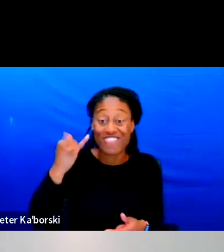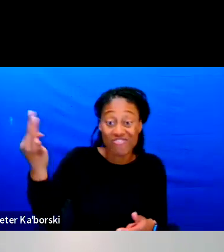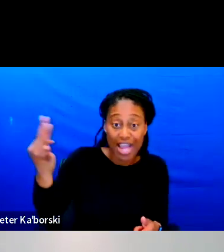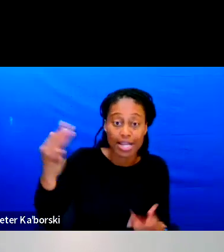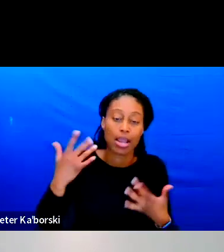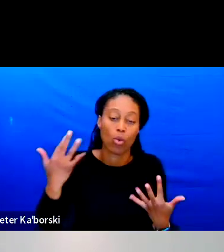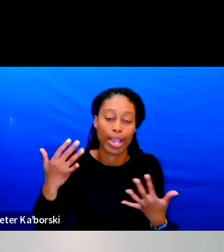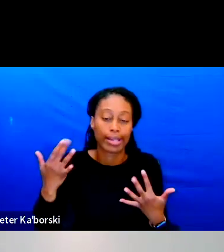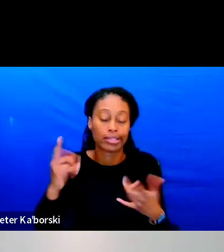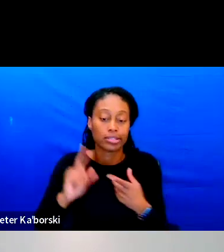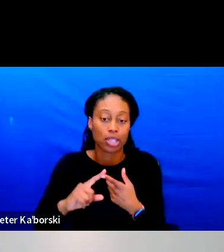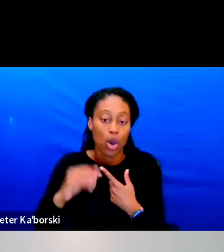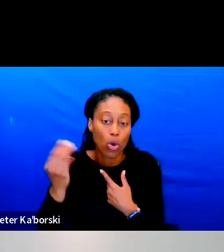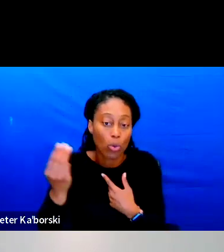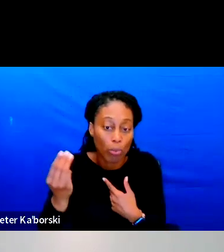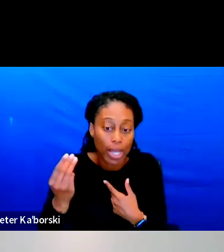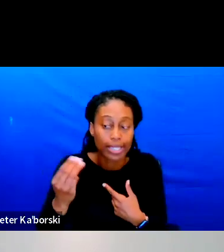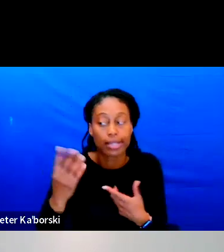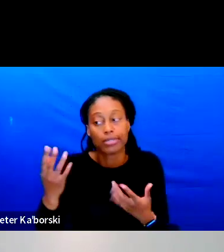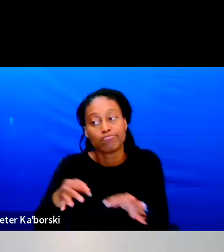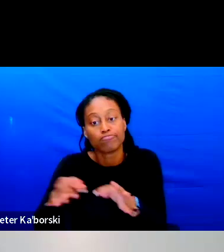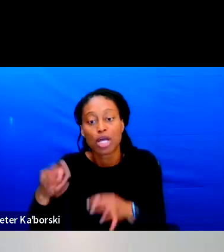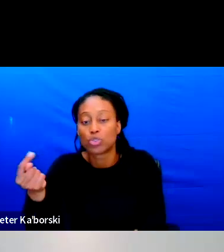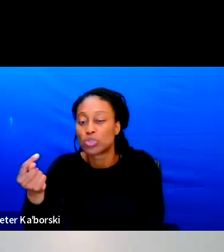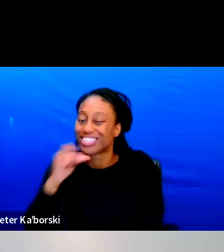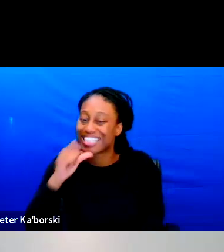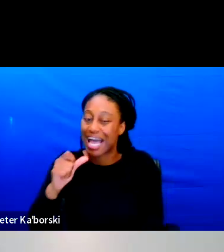Selina Butcher: maybe that Tuesday. Not that long of a wait cause. Adam Ayers w/ APRIL: You know.